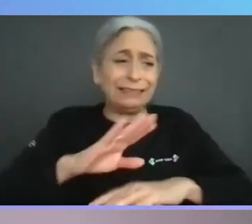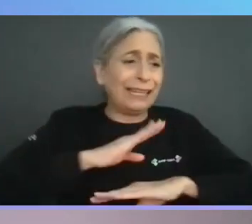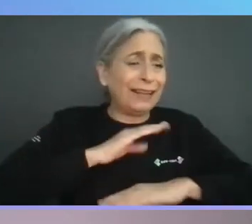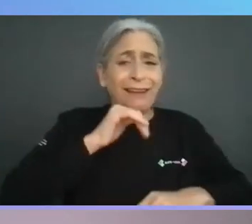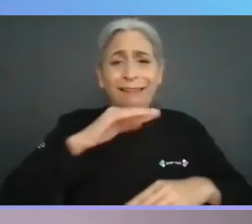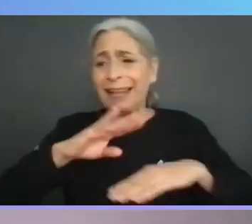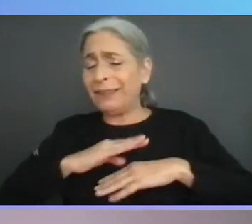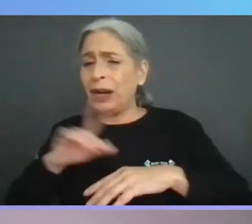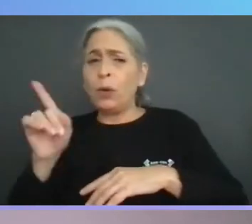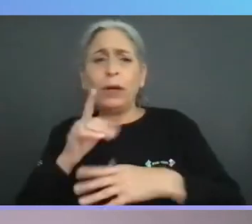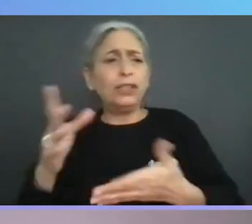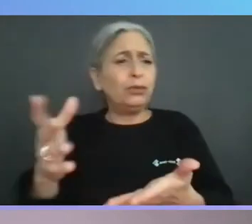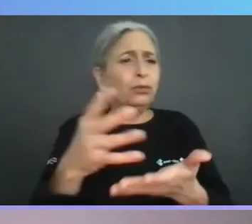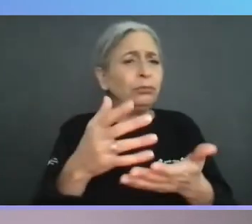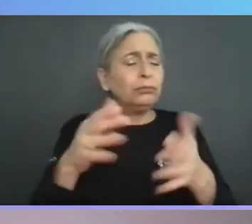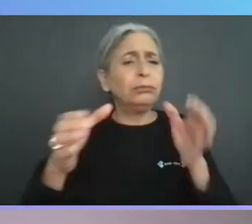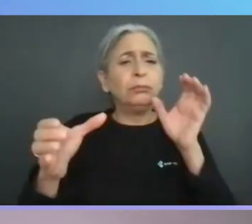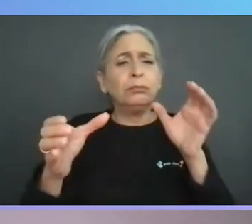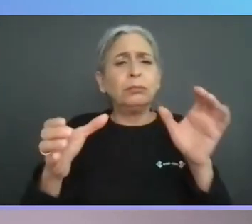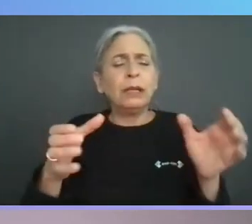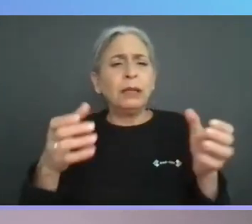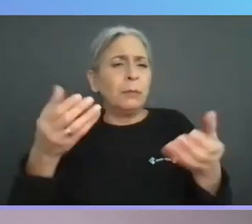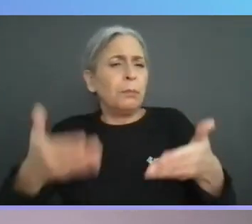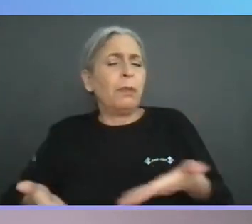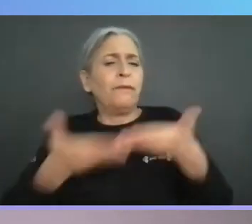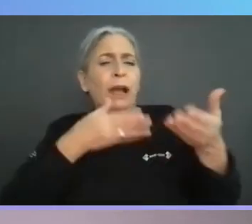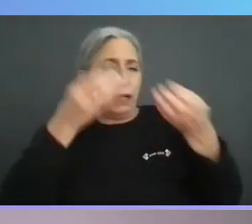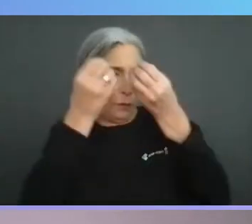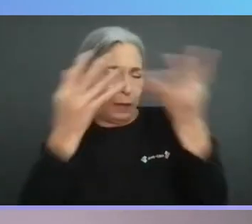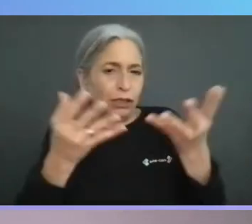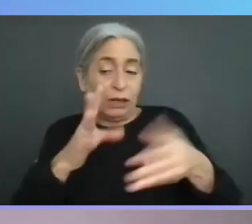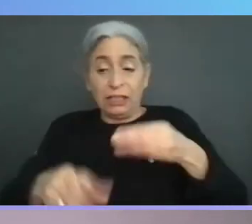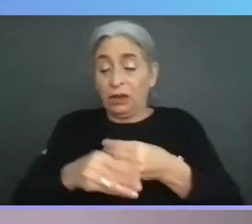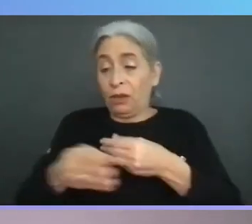um, uh, addition, things were asked like how to address